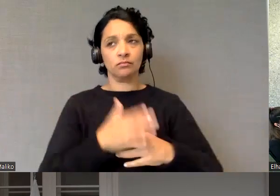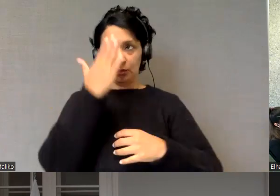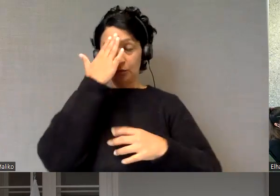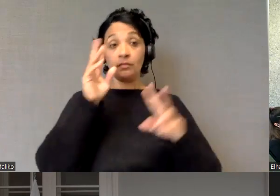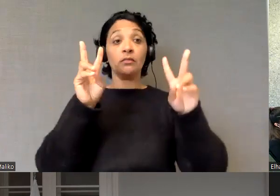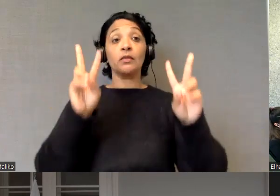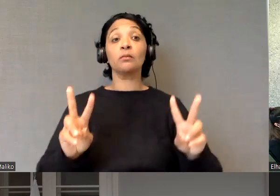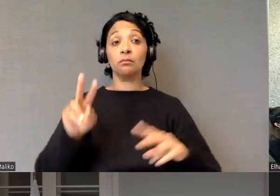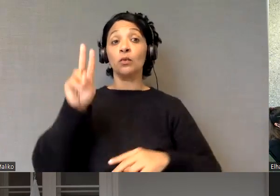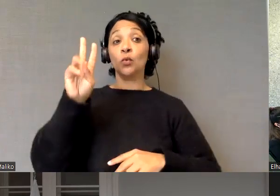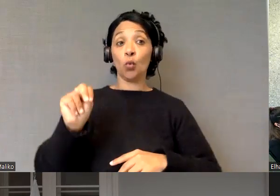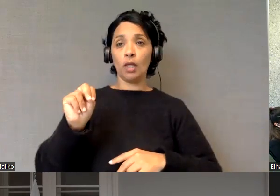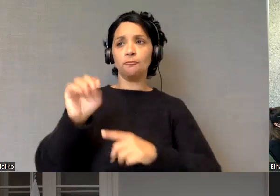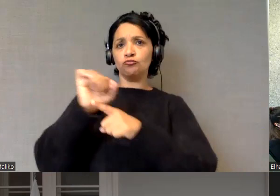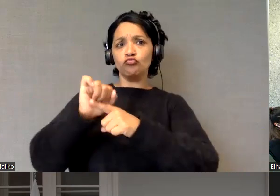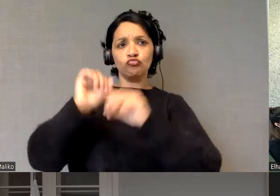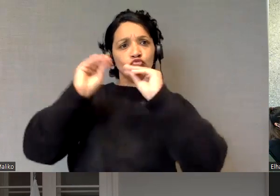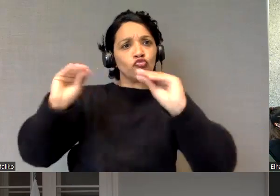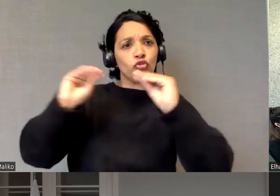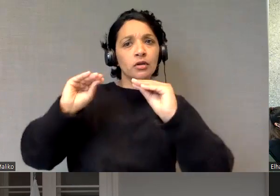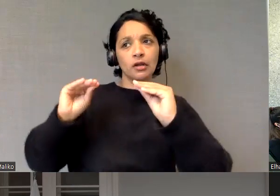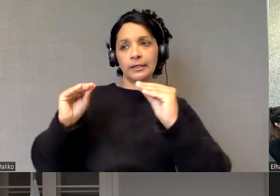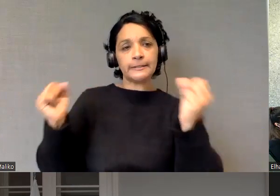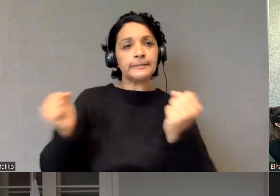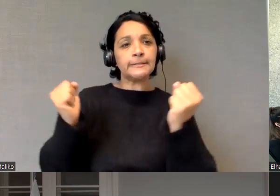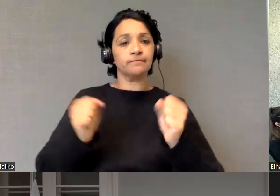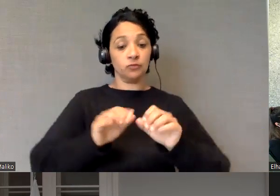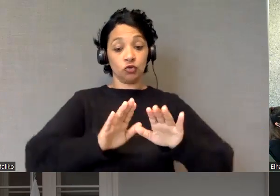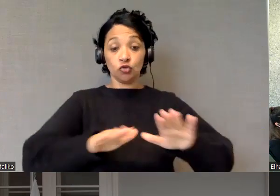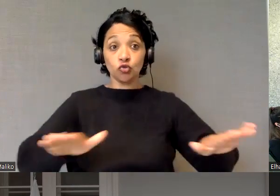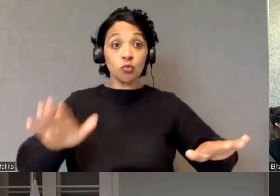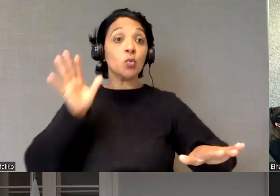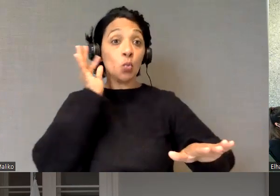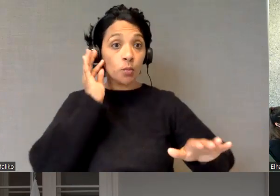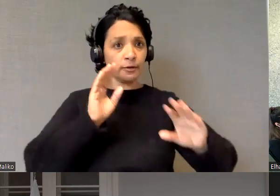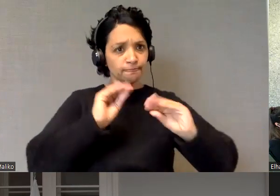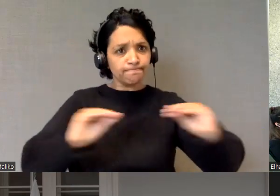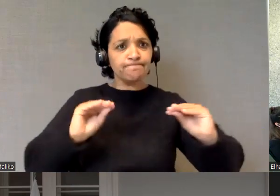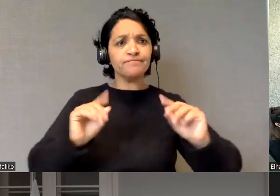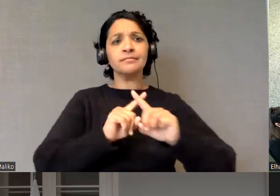does in terms of training. They have trainings for women and children but no trainings for the OPD persons with